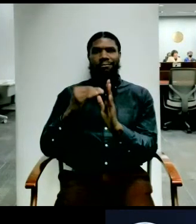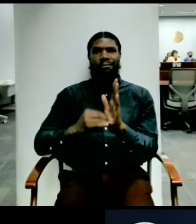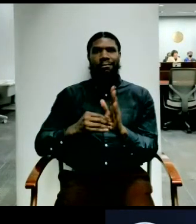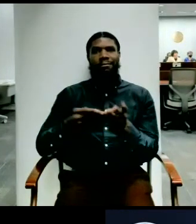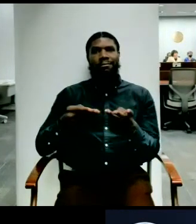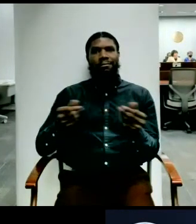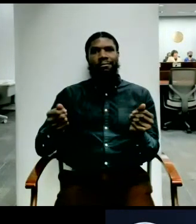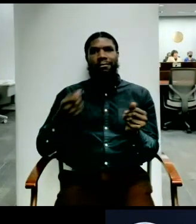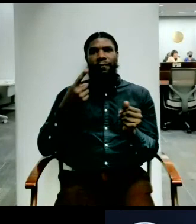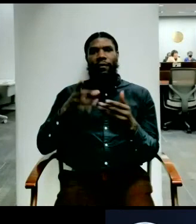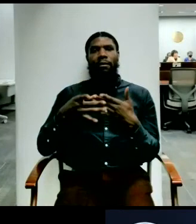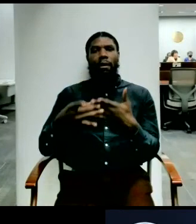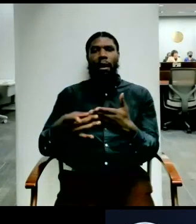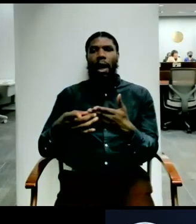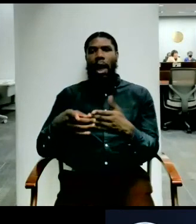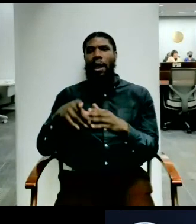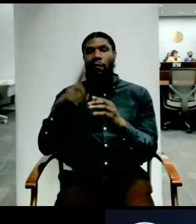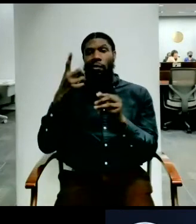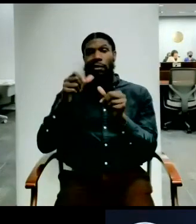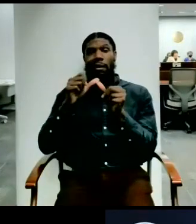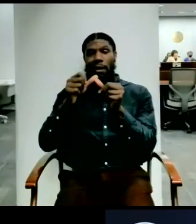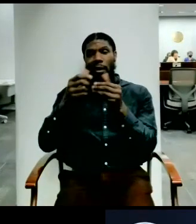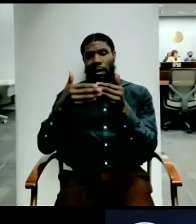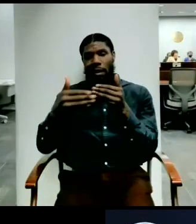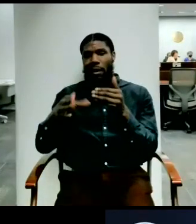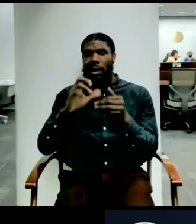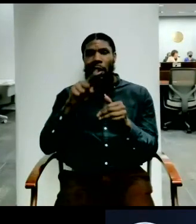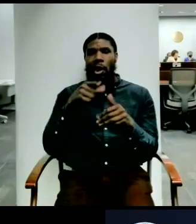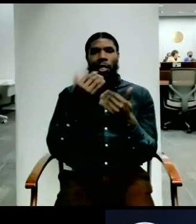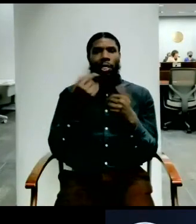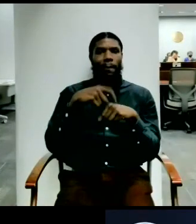looking at it for the moment, but we are taking a thoughtful look over the next